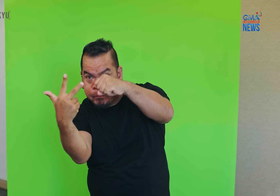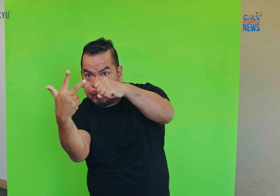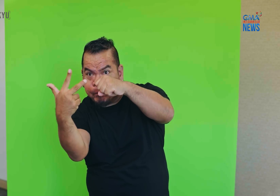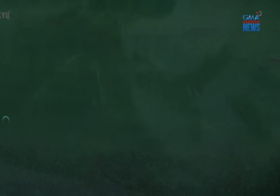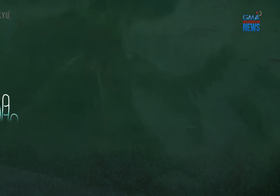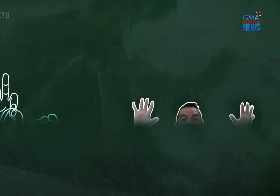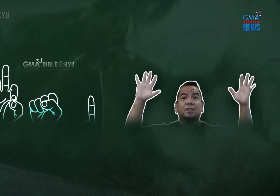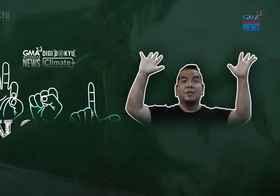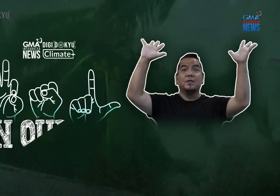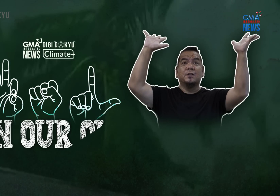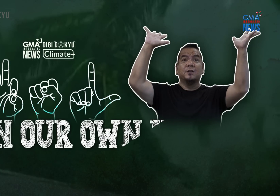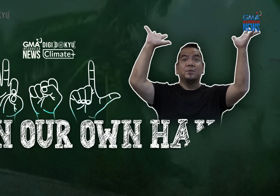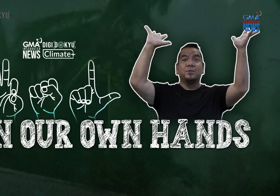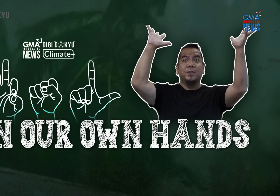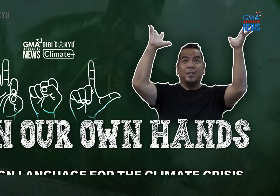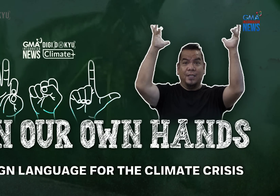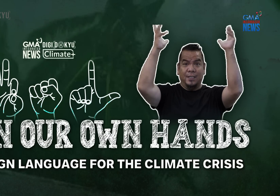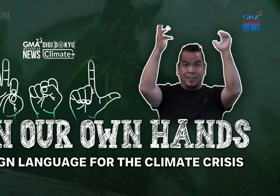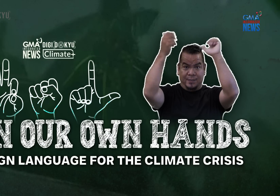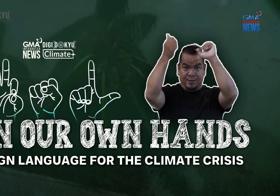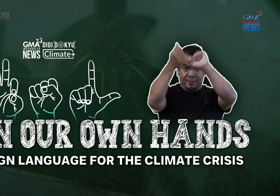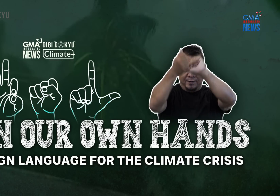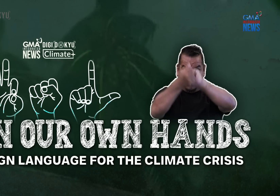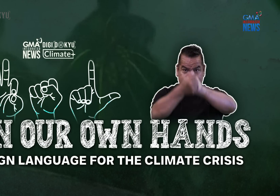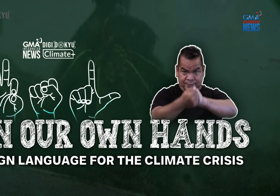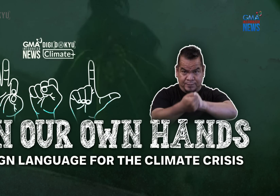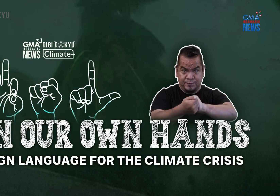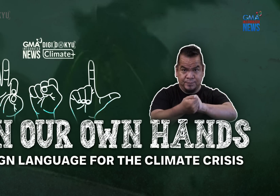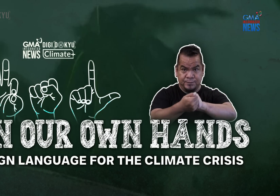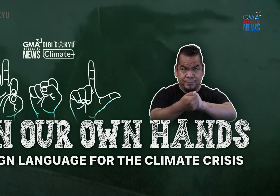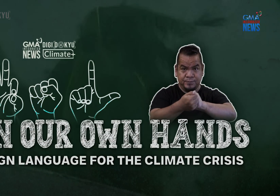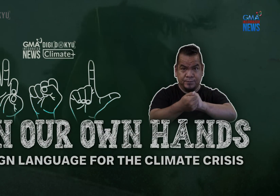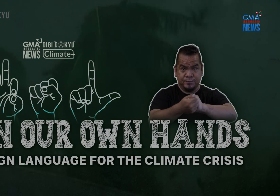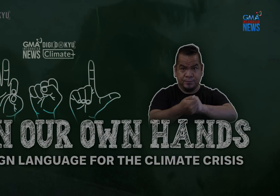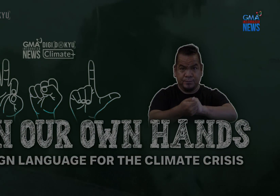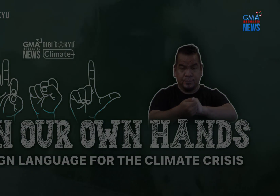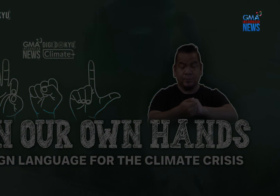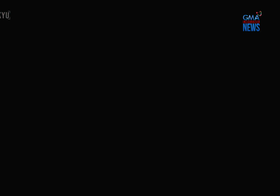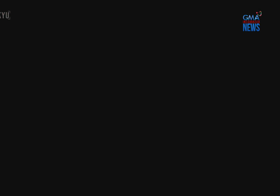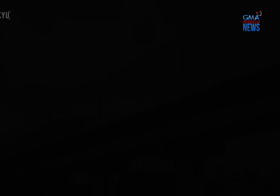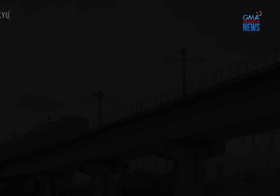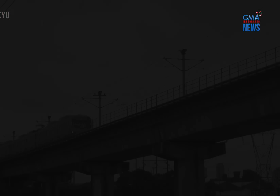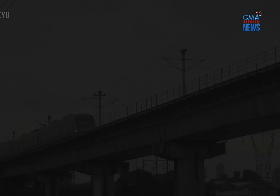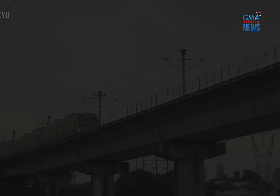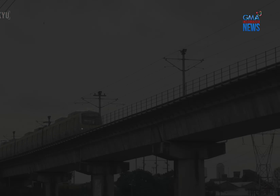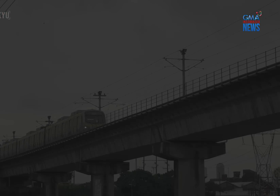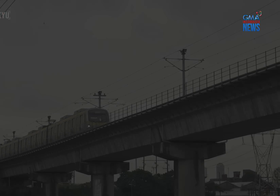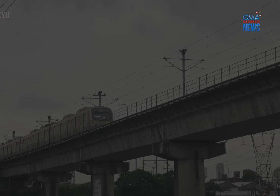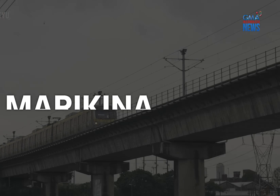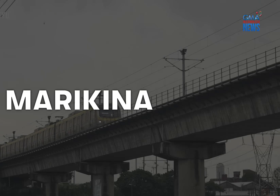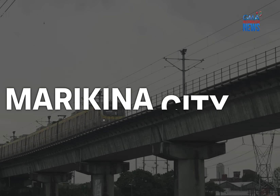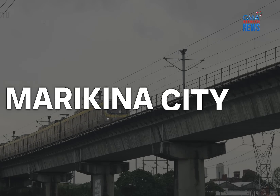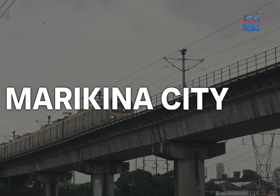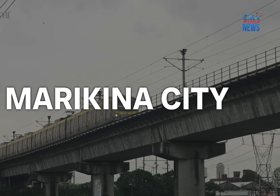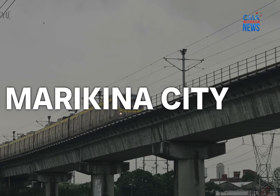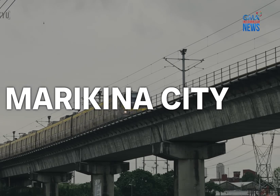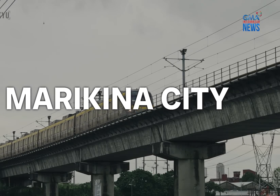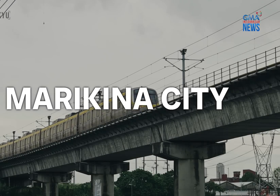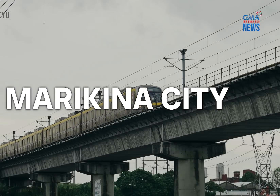This is the sign for greenhouse gases. Why? Because we can see the layers of gases. The close fist represents the Earth and the three fingers represent the different layers of gases that cover the Earth.